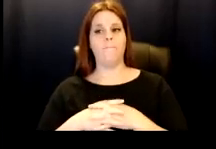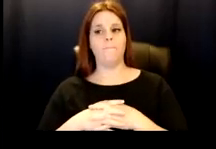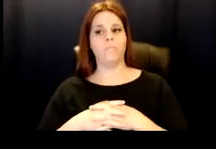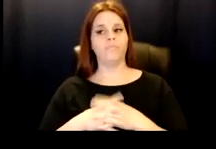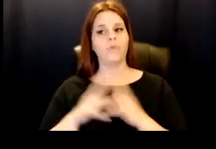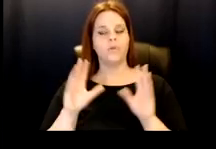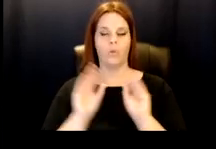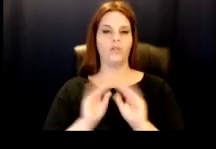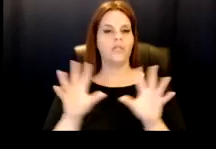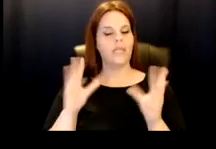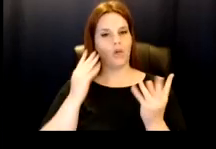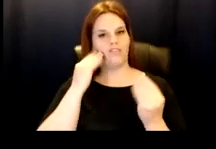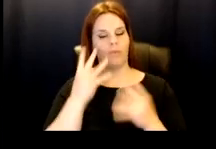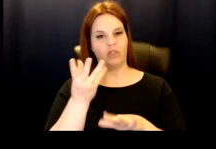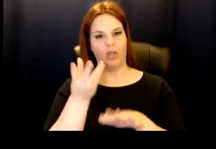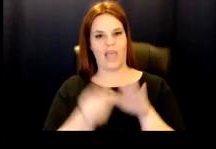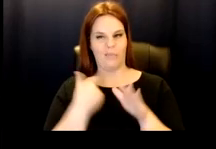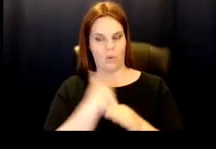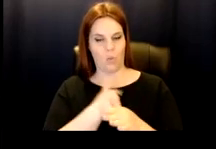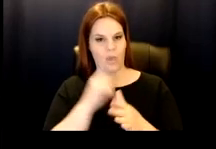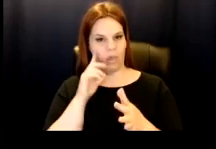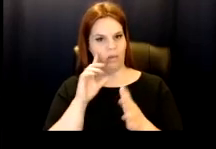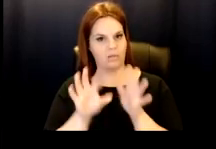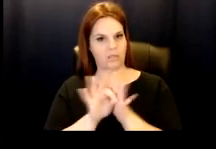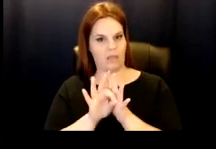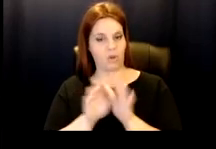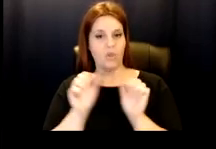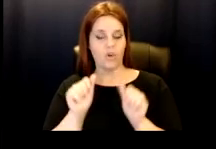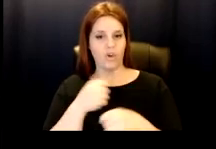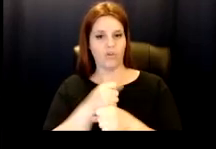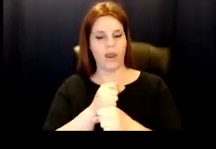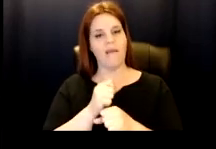information gaps that were discovered that could create unnecessary barriers to access